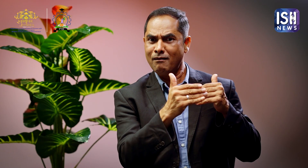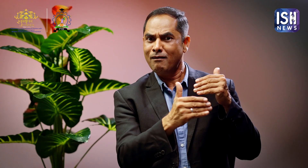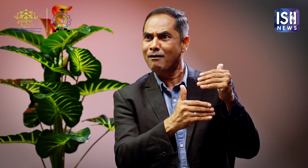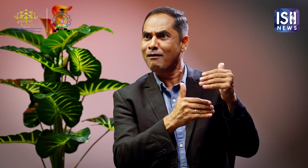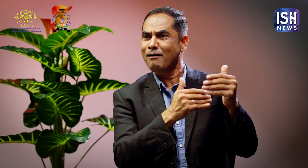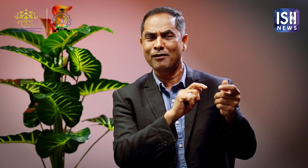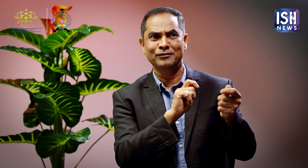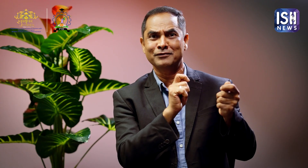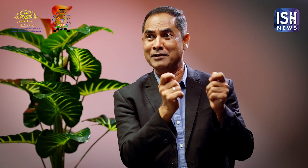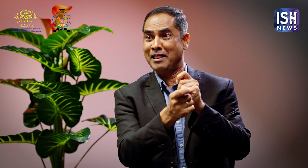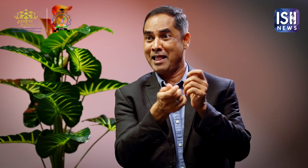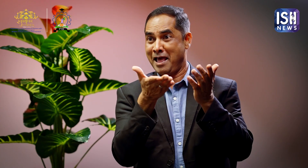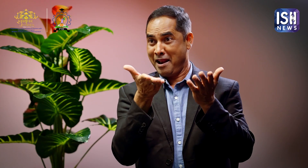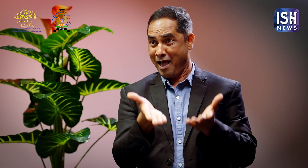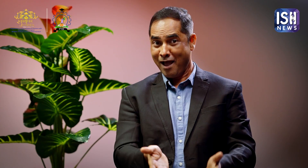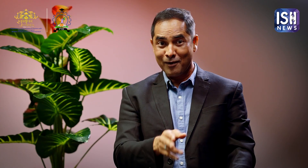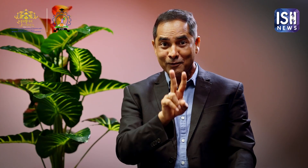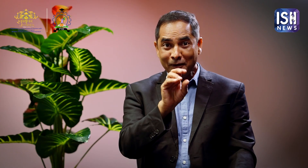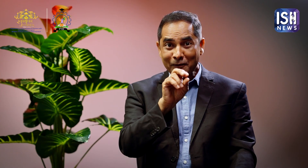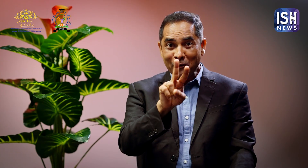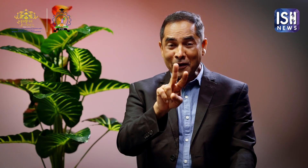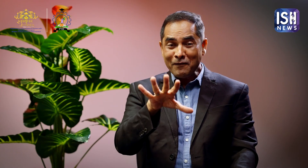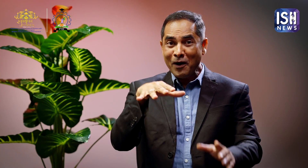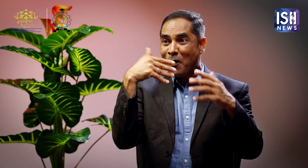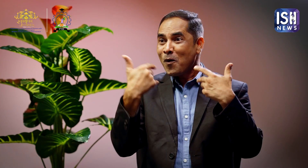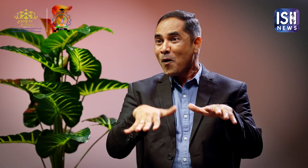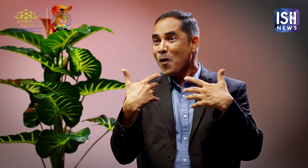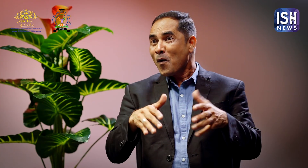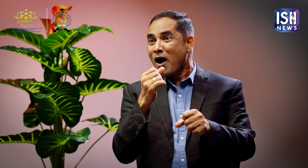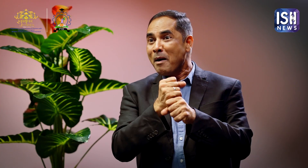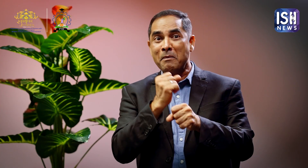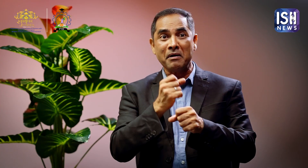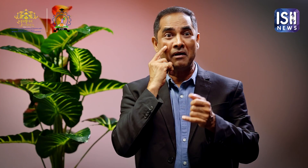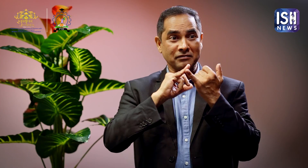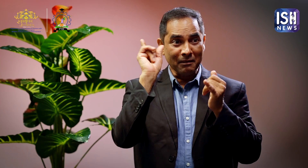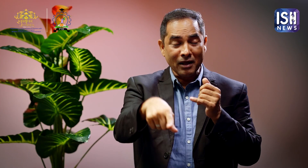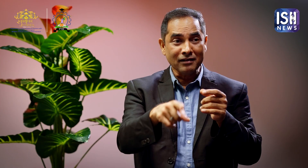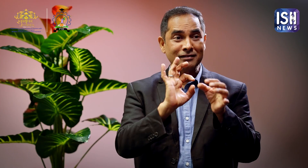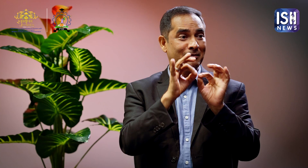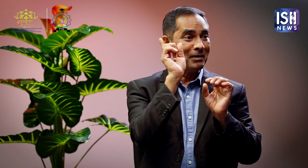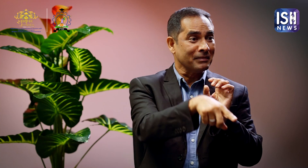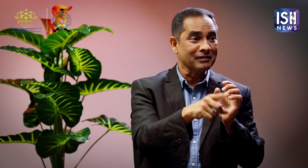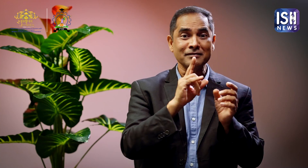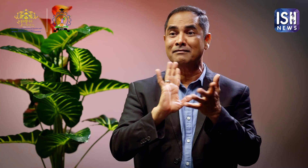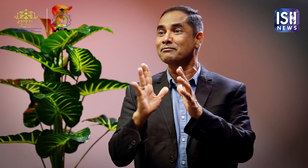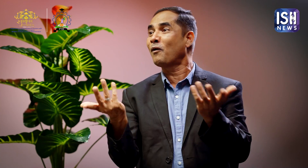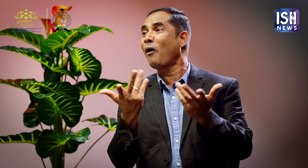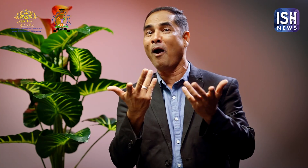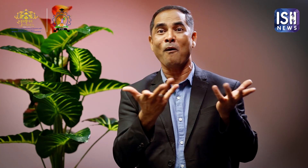But today, the Government fully supports ISL, encouraging the growth of ISL interpreters,